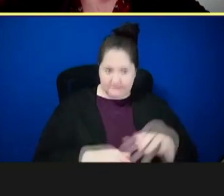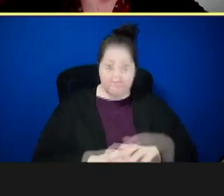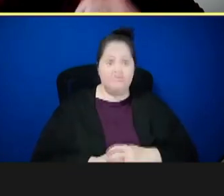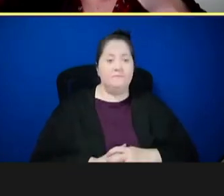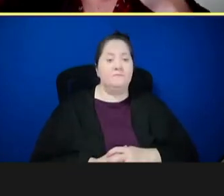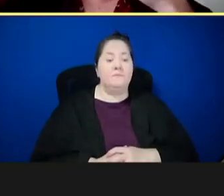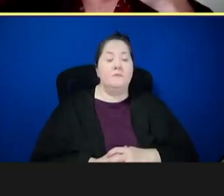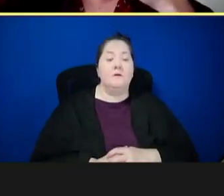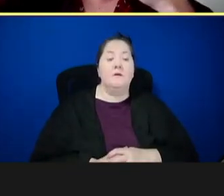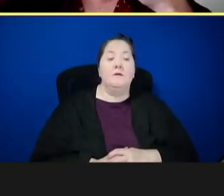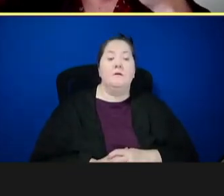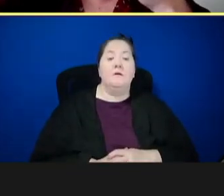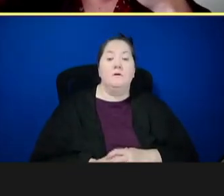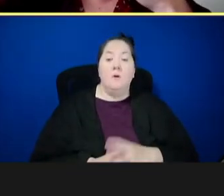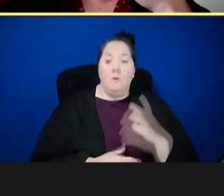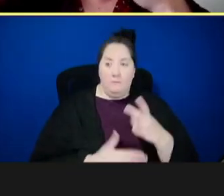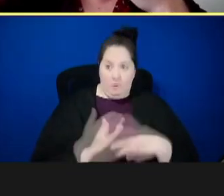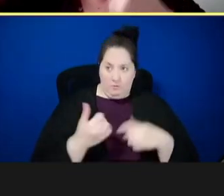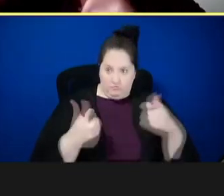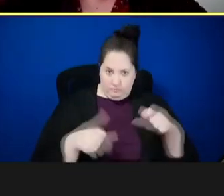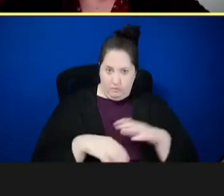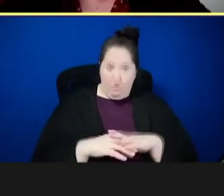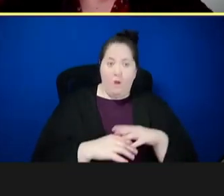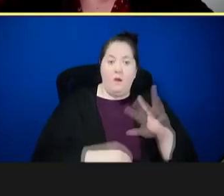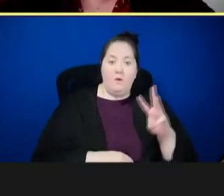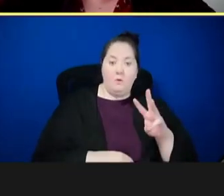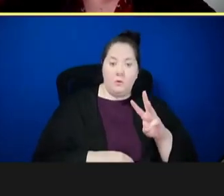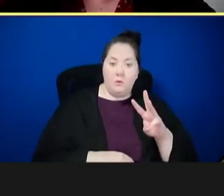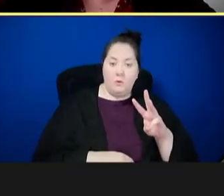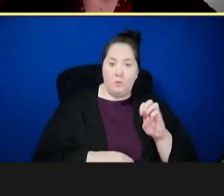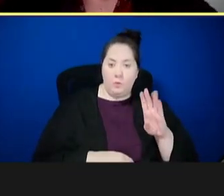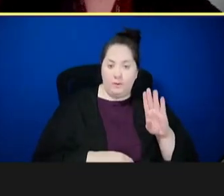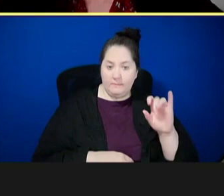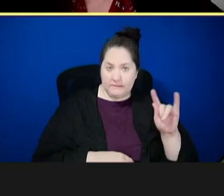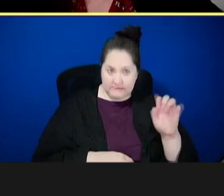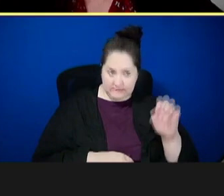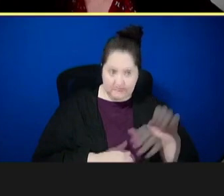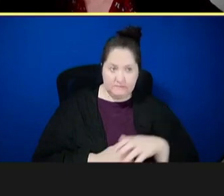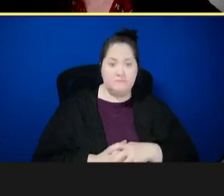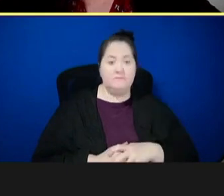Both of those are posted on our website, movingneedles.org, and are available. We also